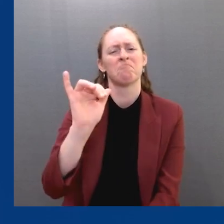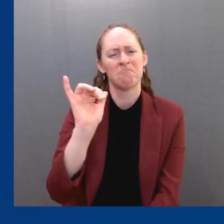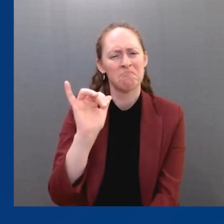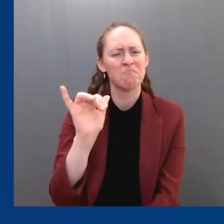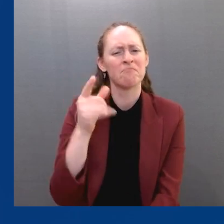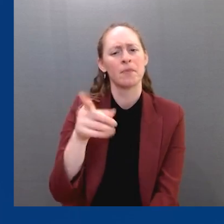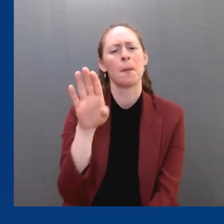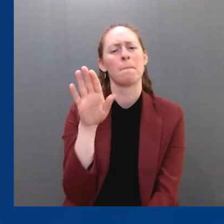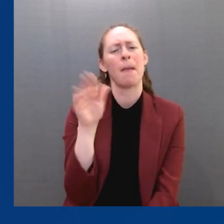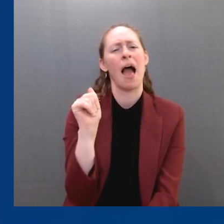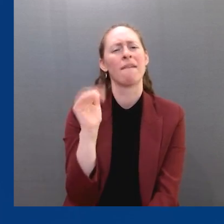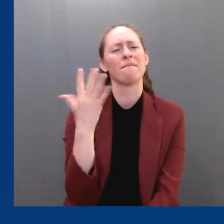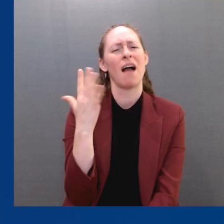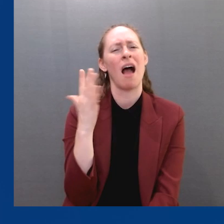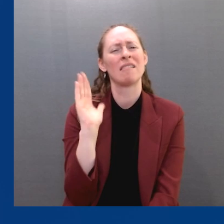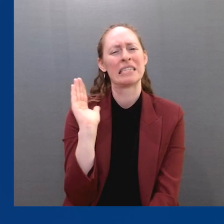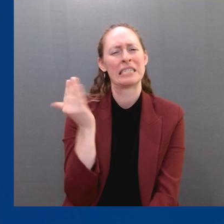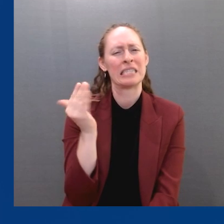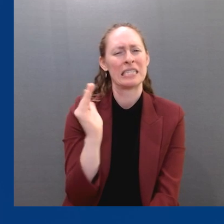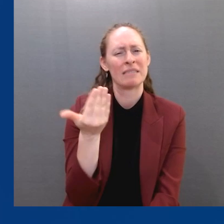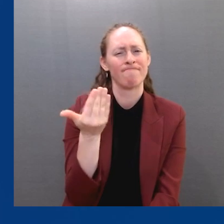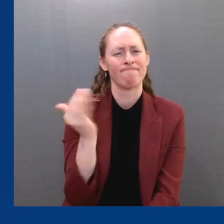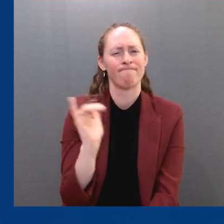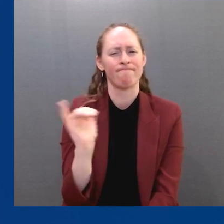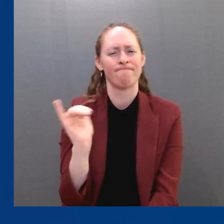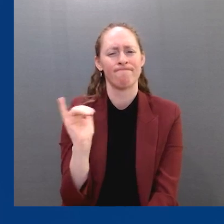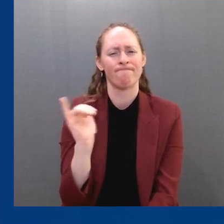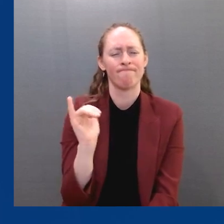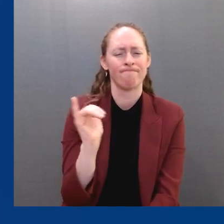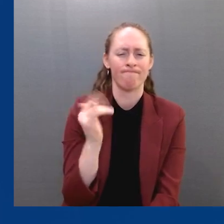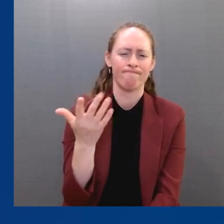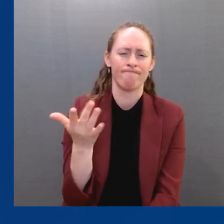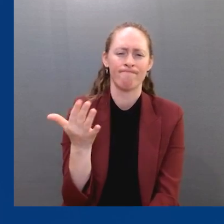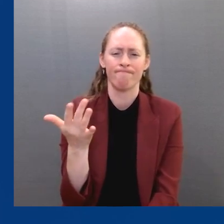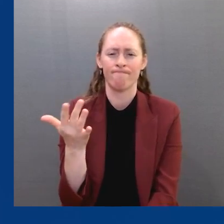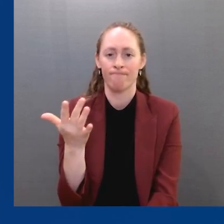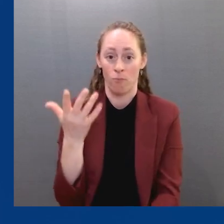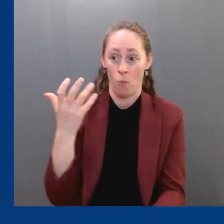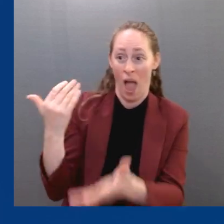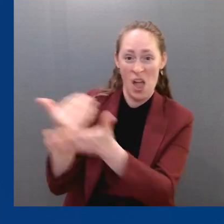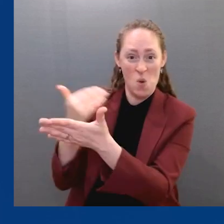developing next generation vaccines you know, beyond even by and doing a nasal vaccine,